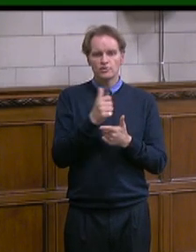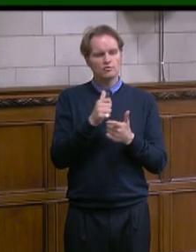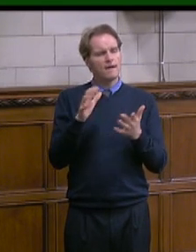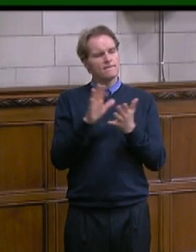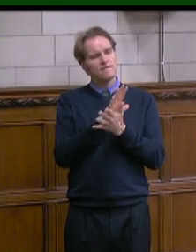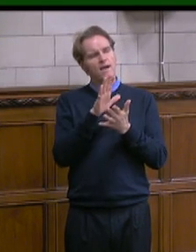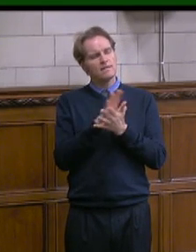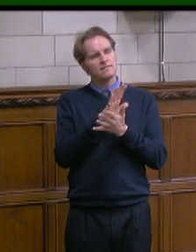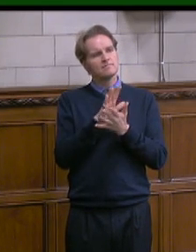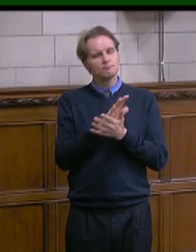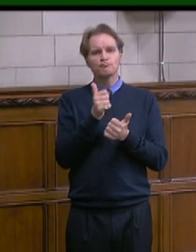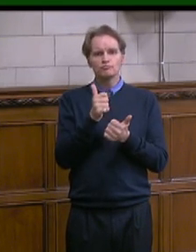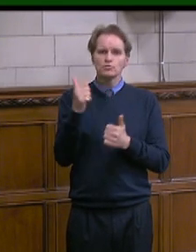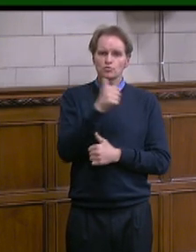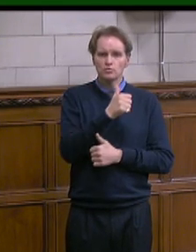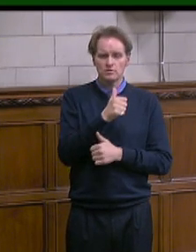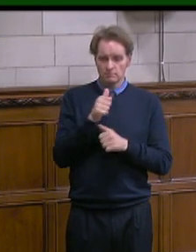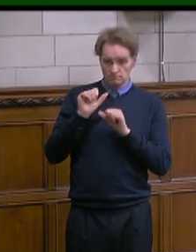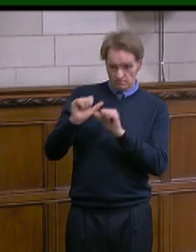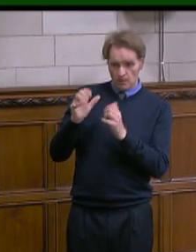mates do. I thank hon.